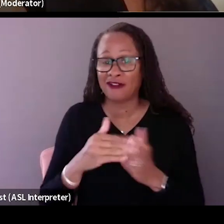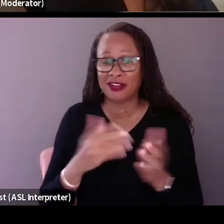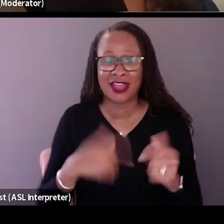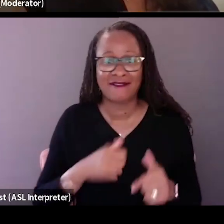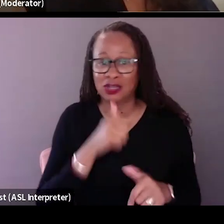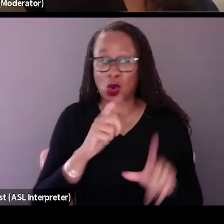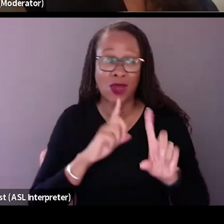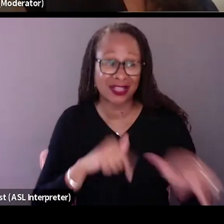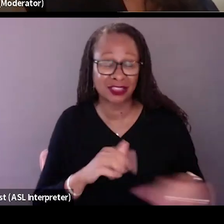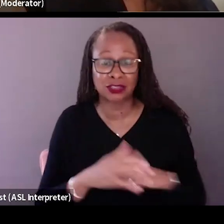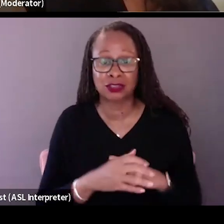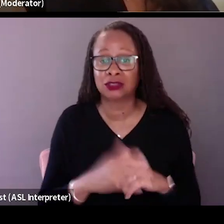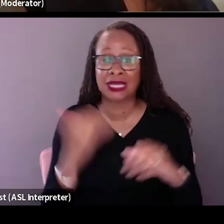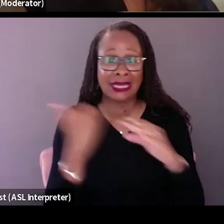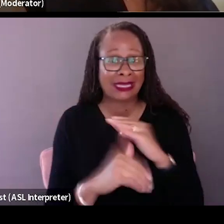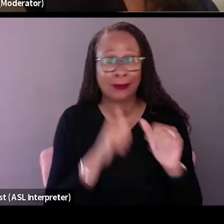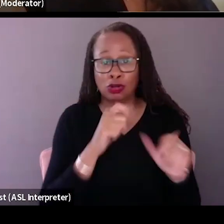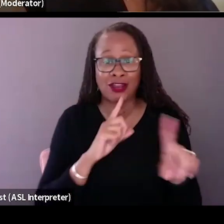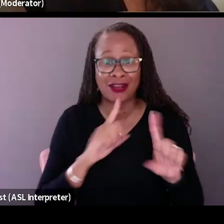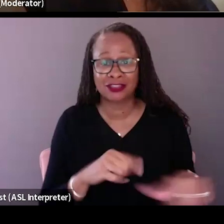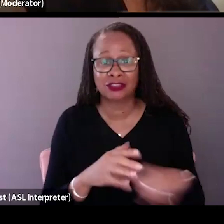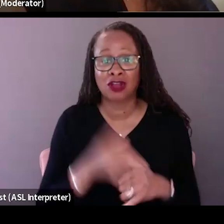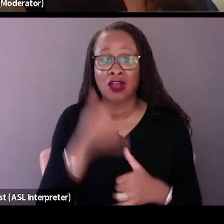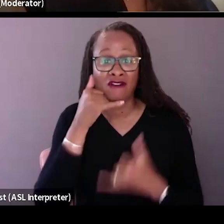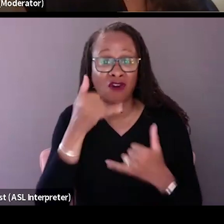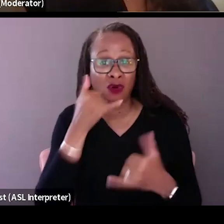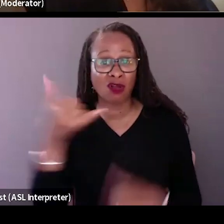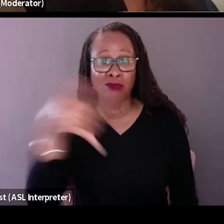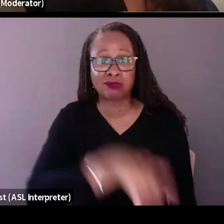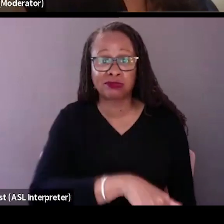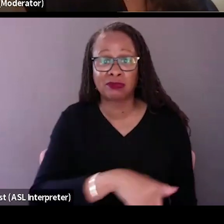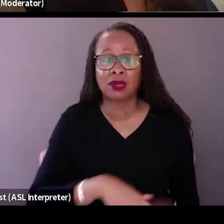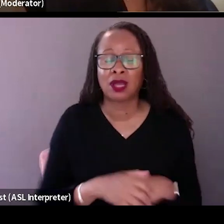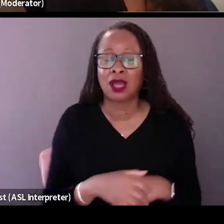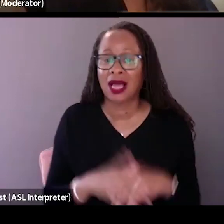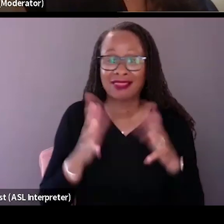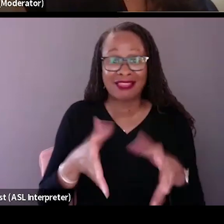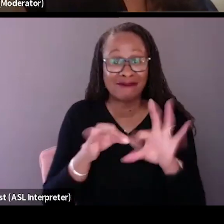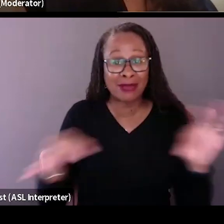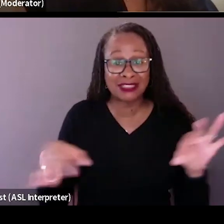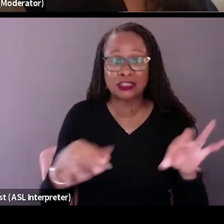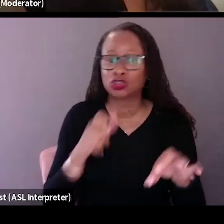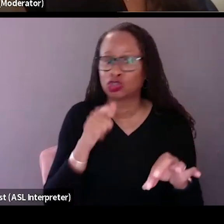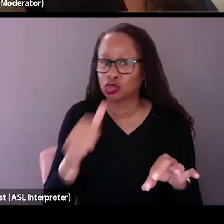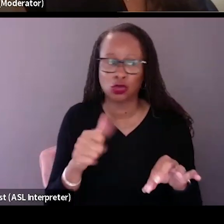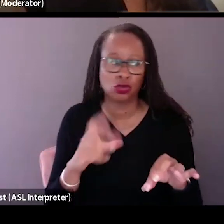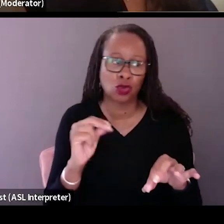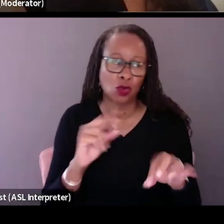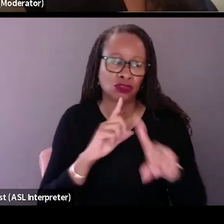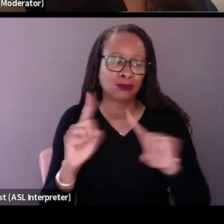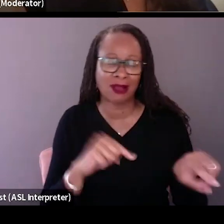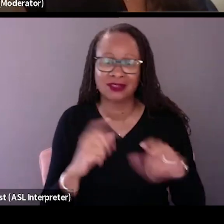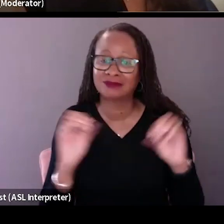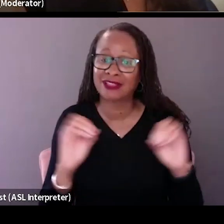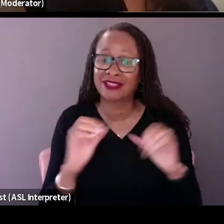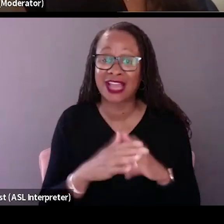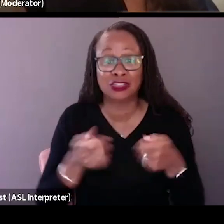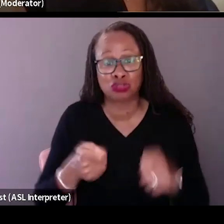and, you know, I tried every angle and, you know, you have to do that